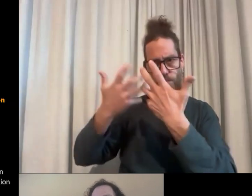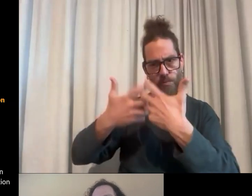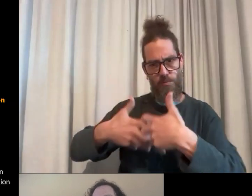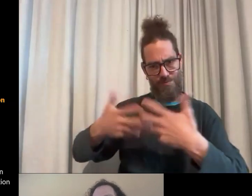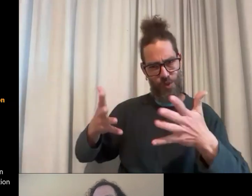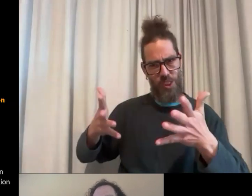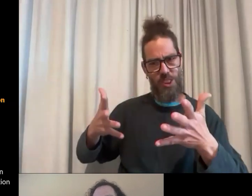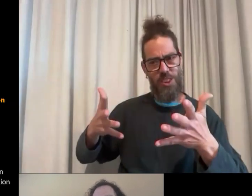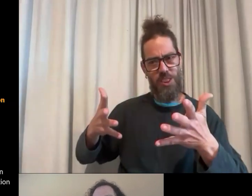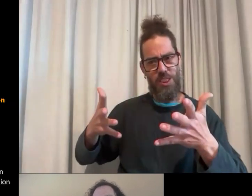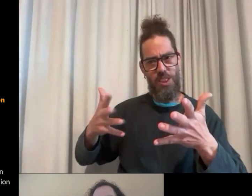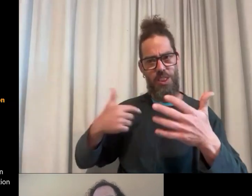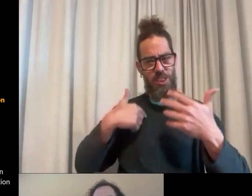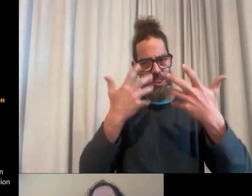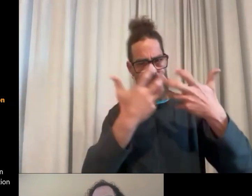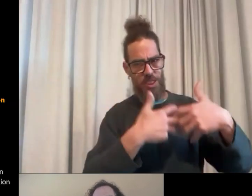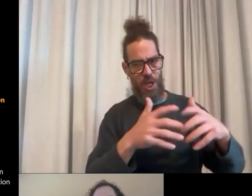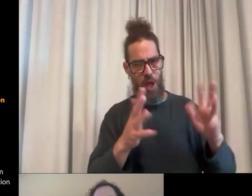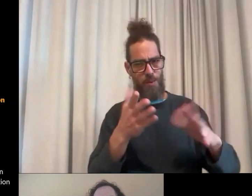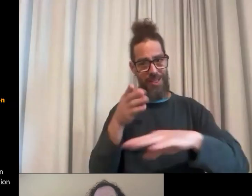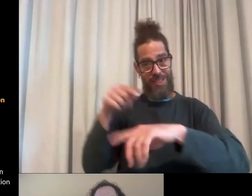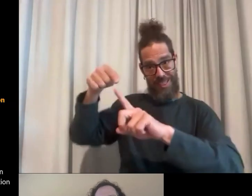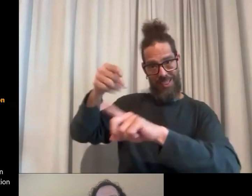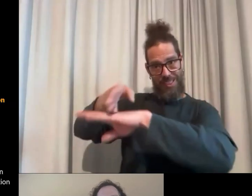we have figured out no trade off responses,